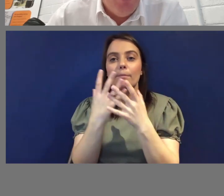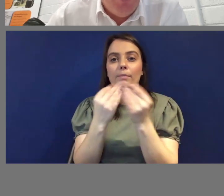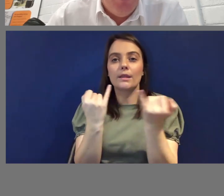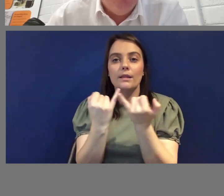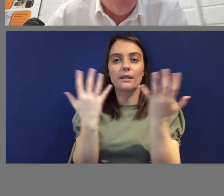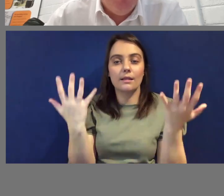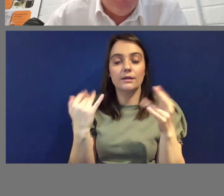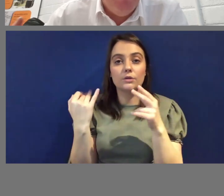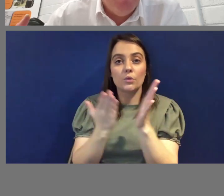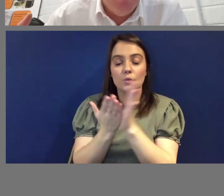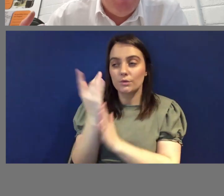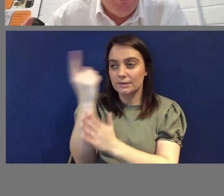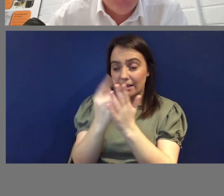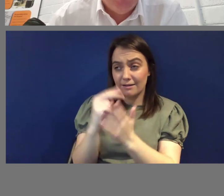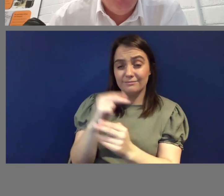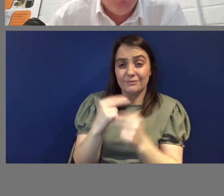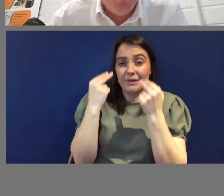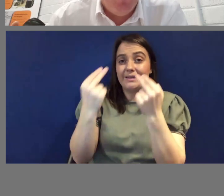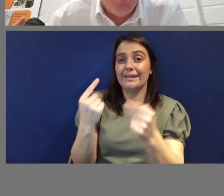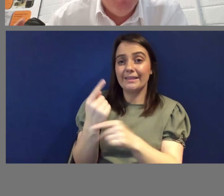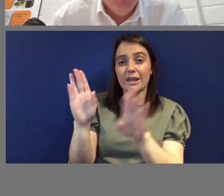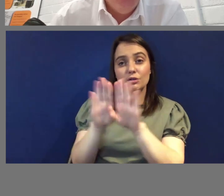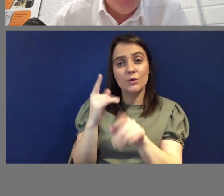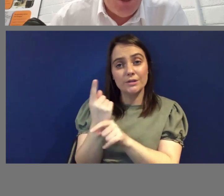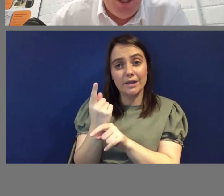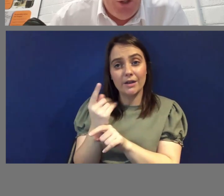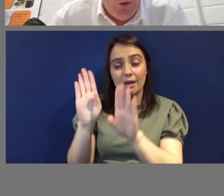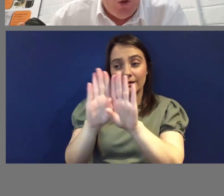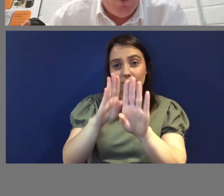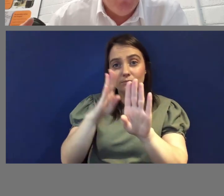design can you avoid having the doors in place can you hold open them sorry can you hold them